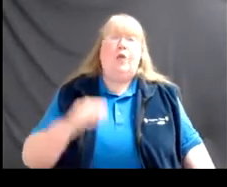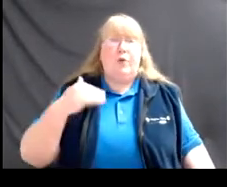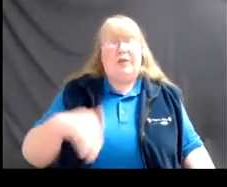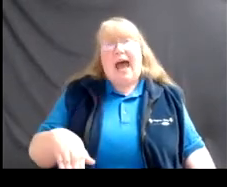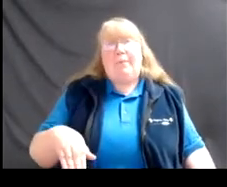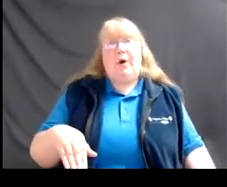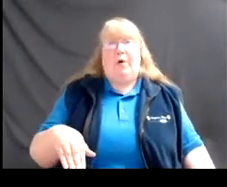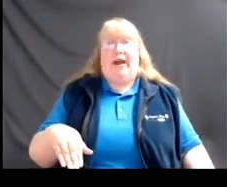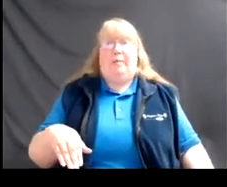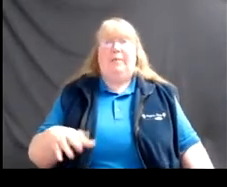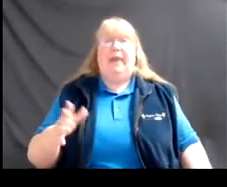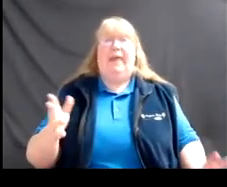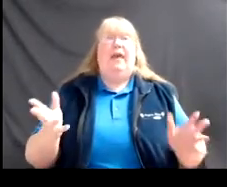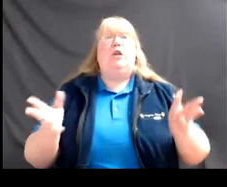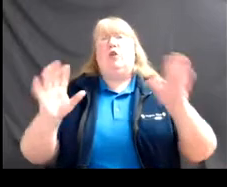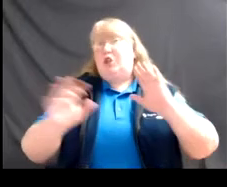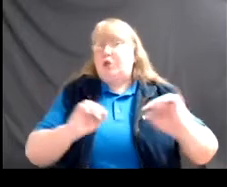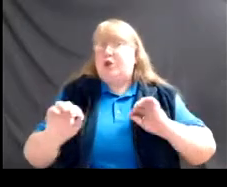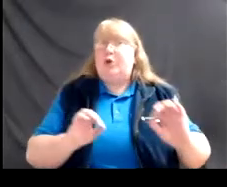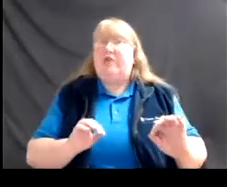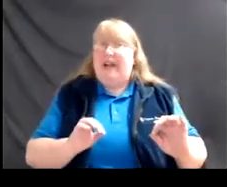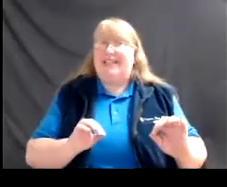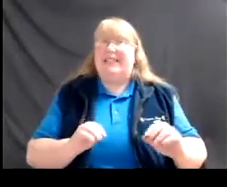Through the TAP program, you can choose two devices: